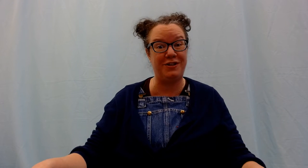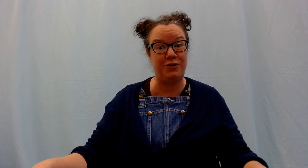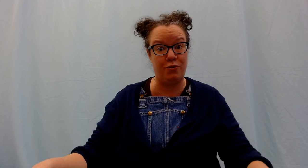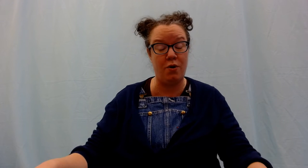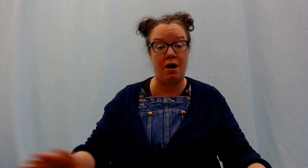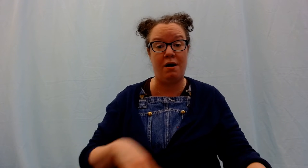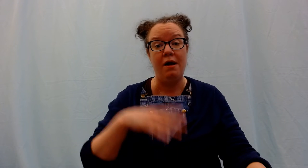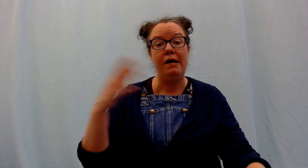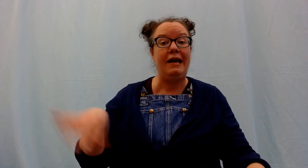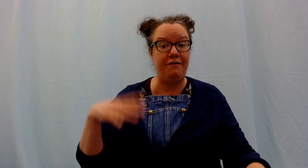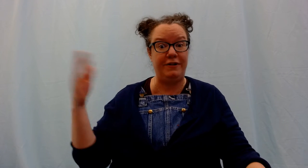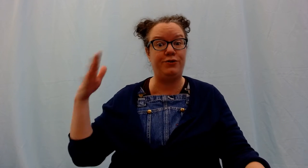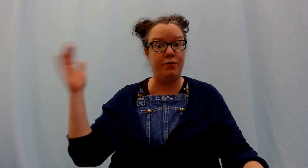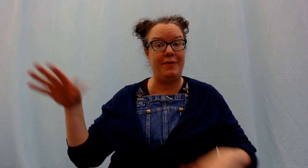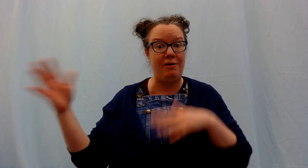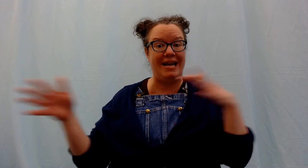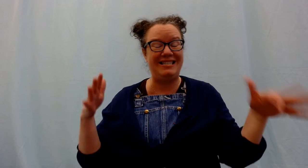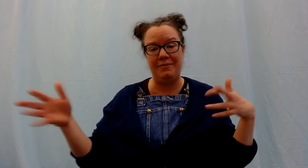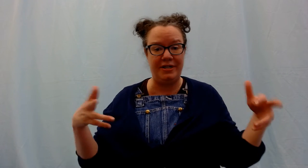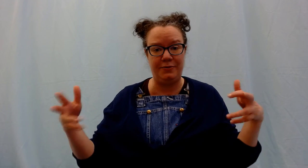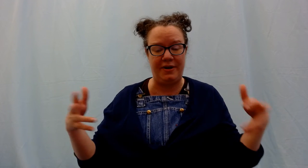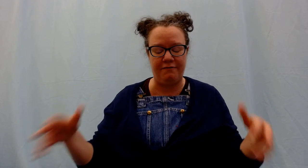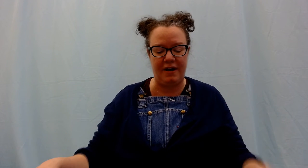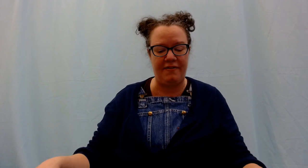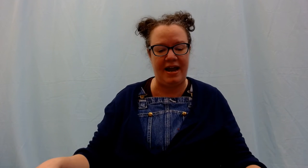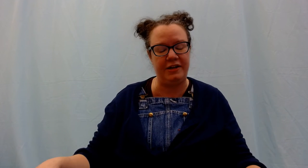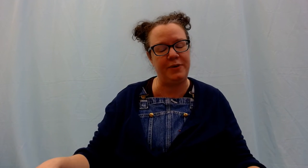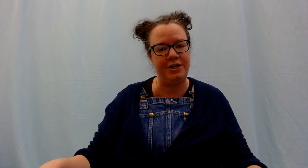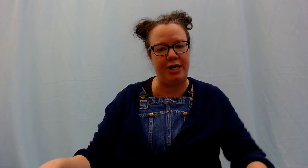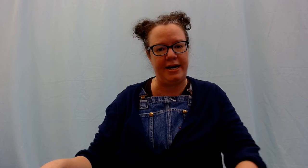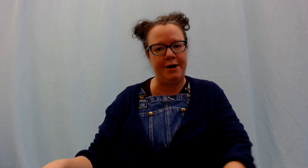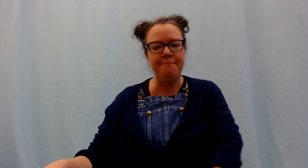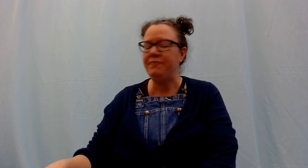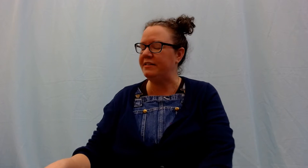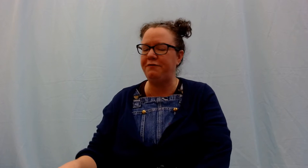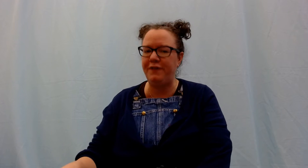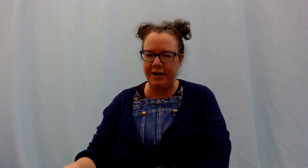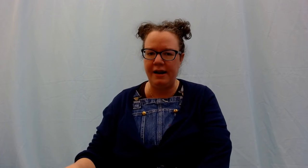of us who are infants through about 18 months. We have that age range in here. This is very